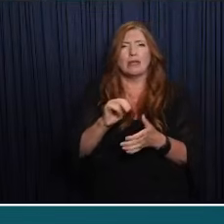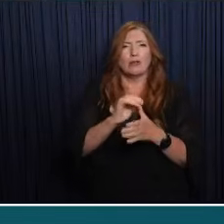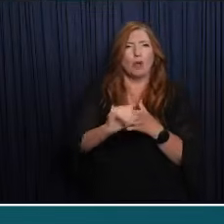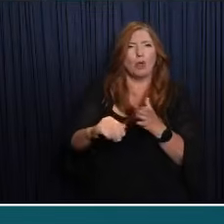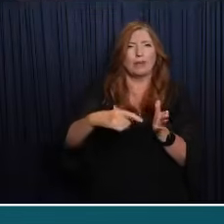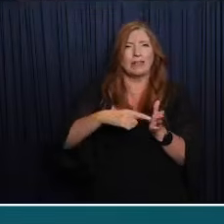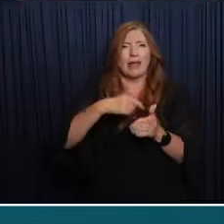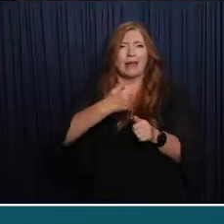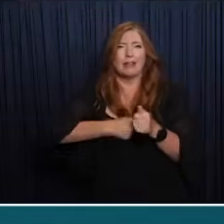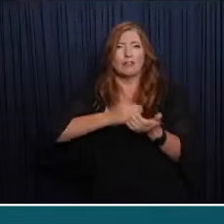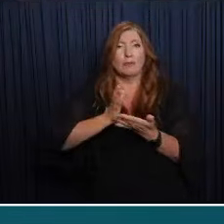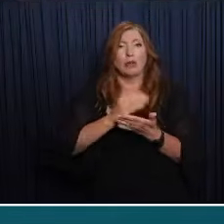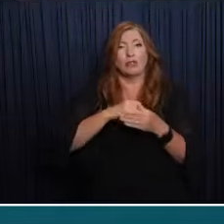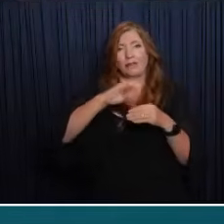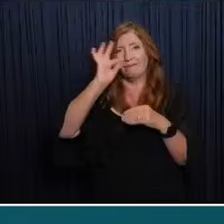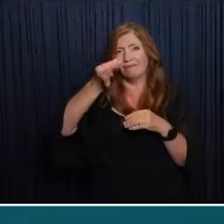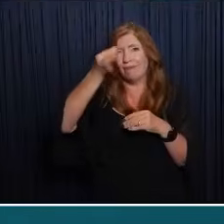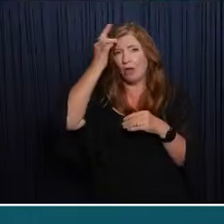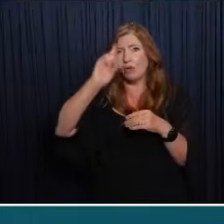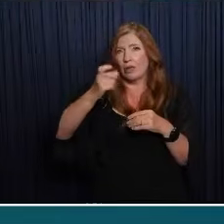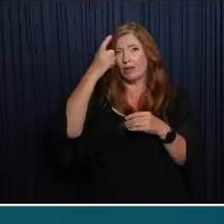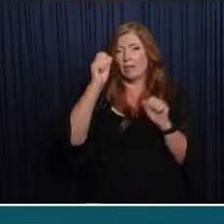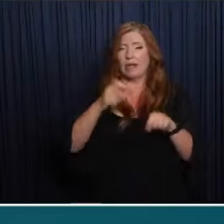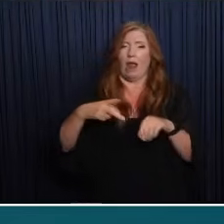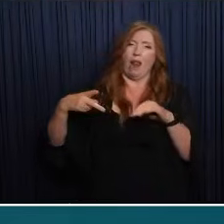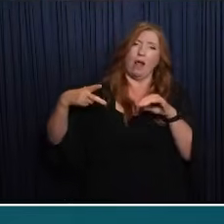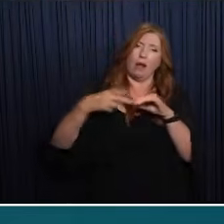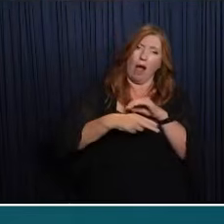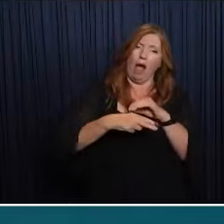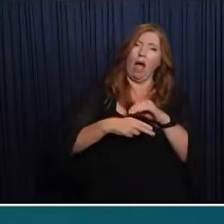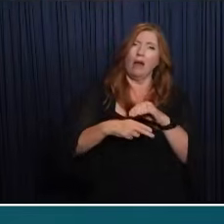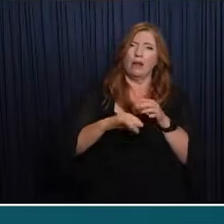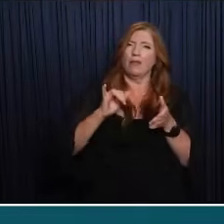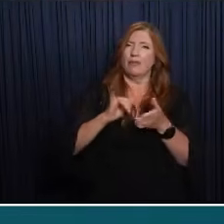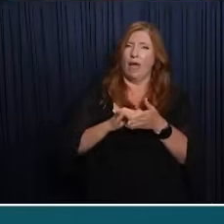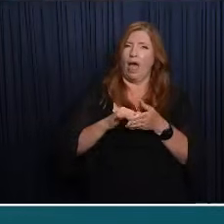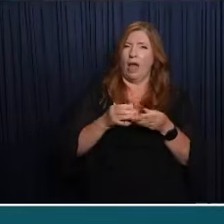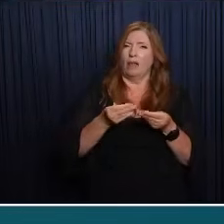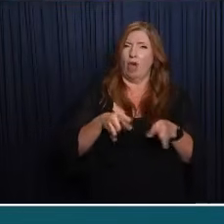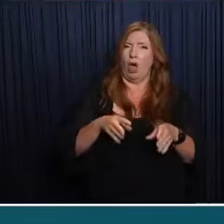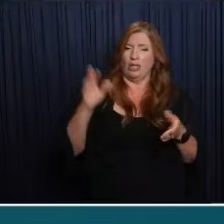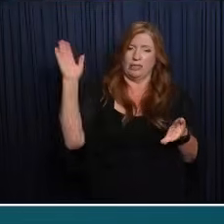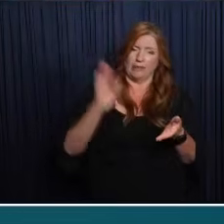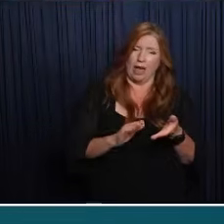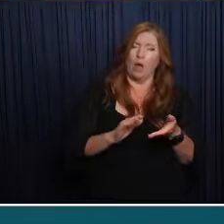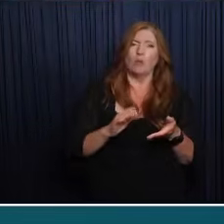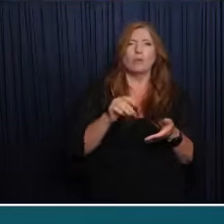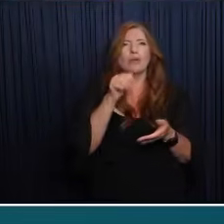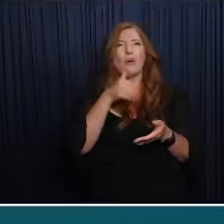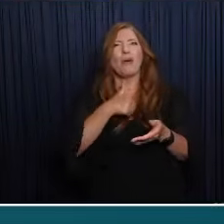GOVERNMENT. WE ARE $2 TRILLION IN DEBT EVERY BUDGET IN THE FEDERAL GOVERNMENT.